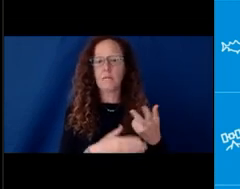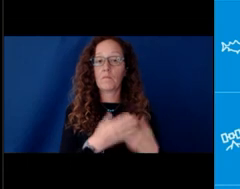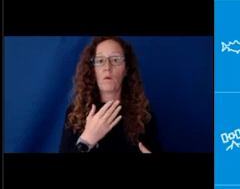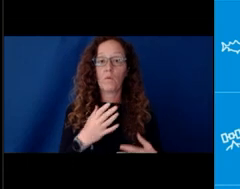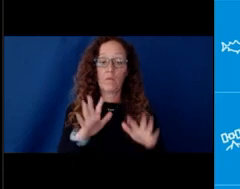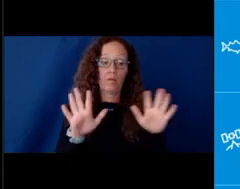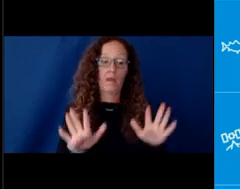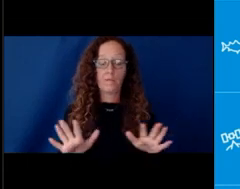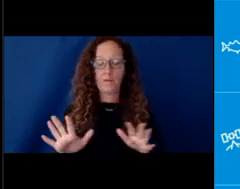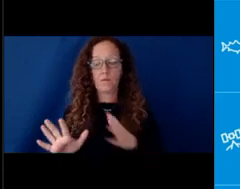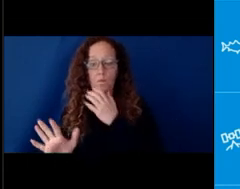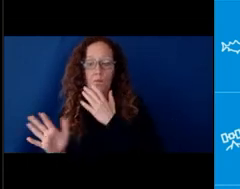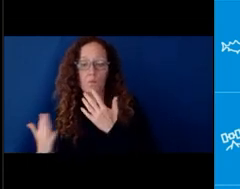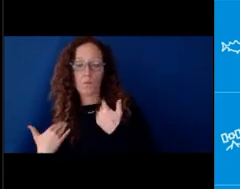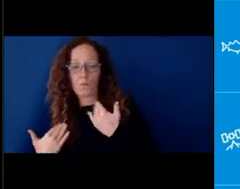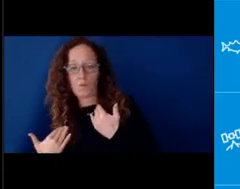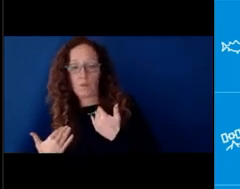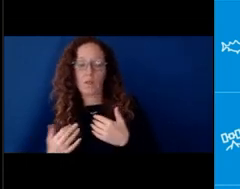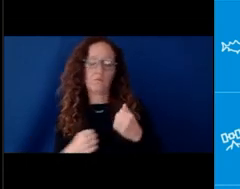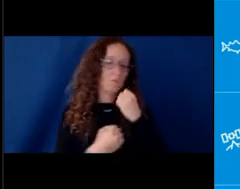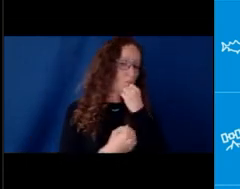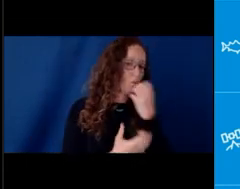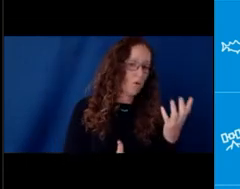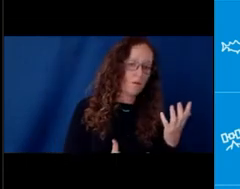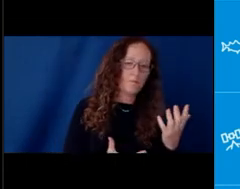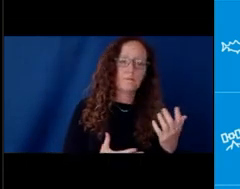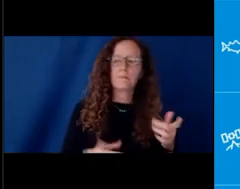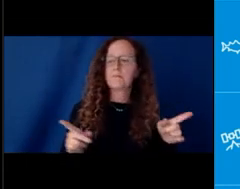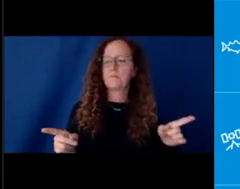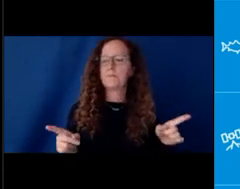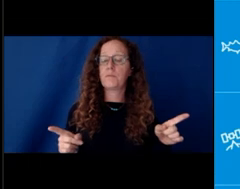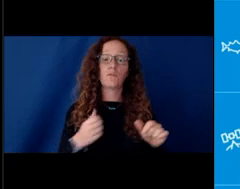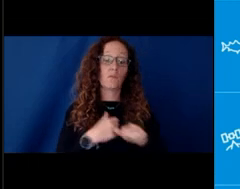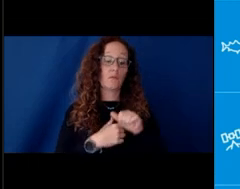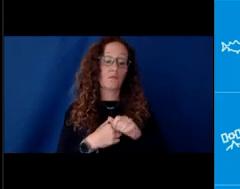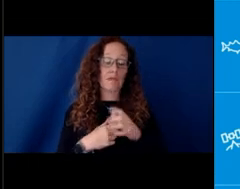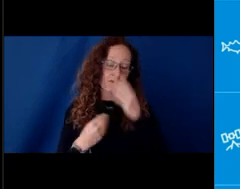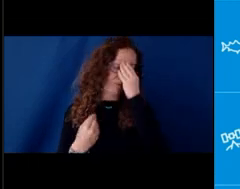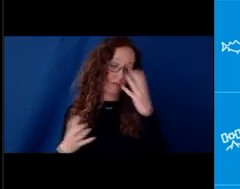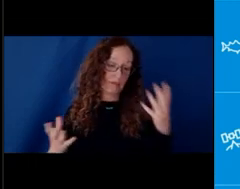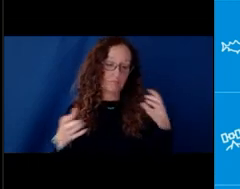we take the risk information and then combine that with person days of exposure, and you get